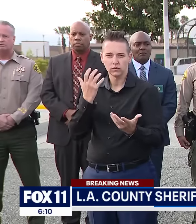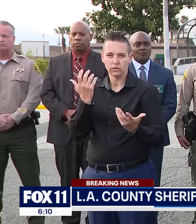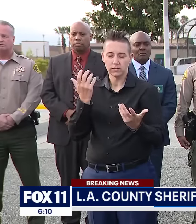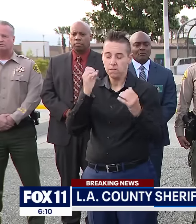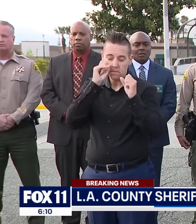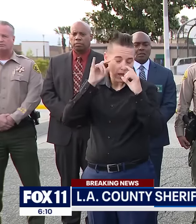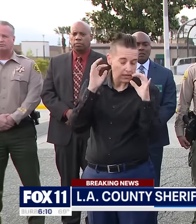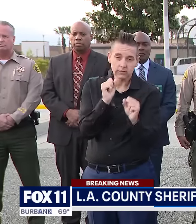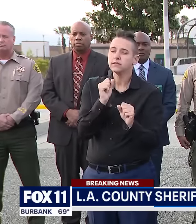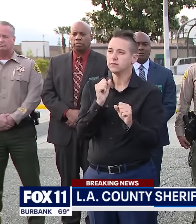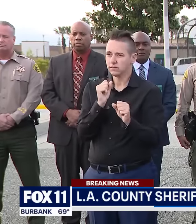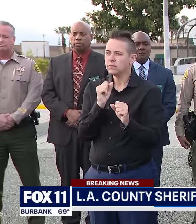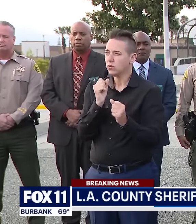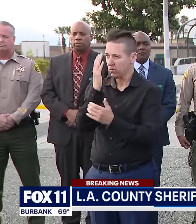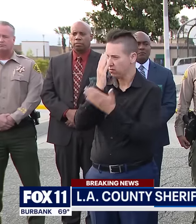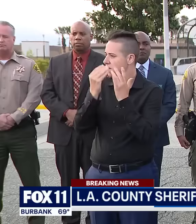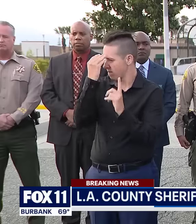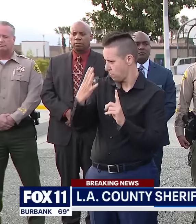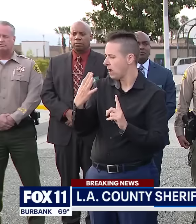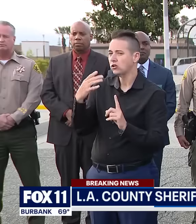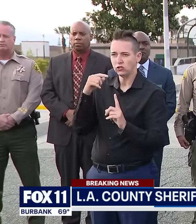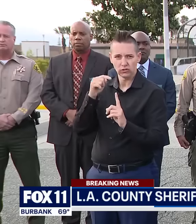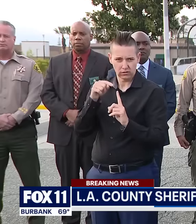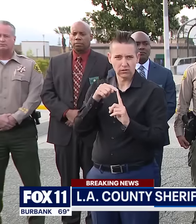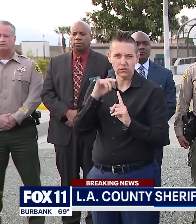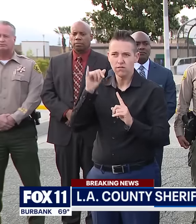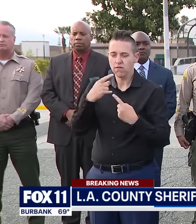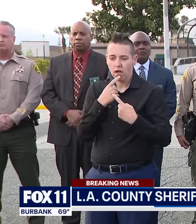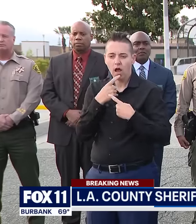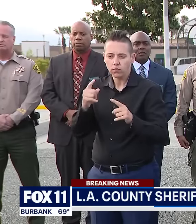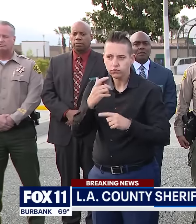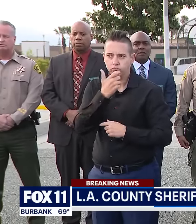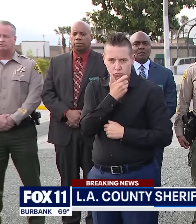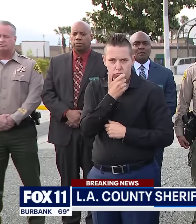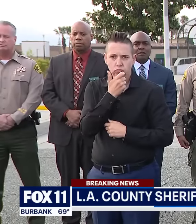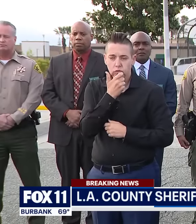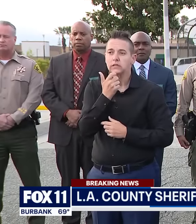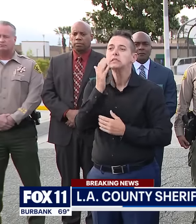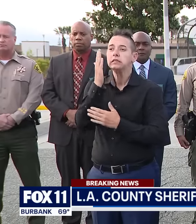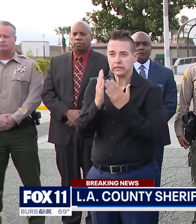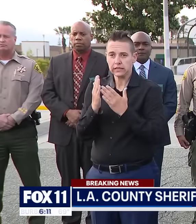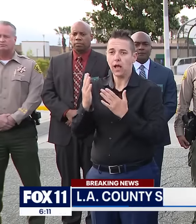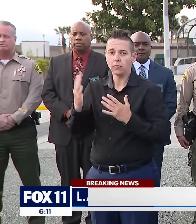of you have seen the news coverage on, we immediately the deputy did an amazing job of